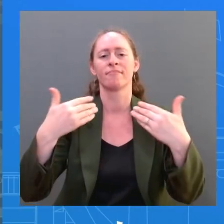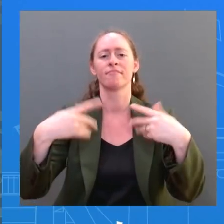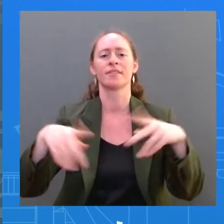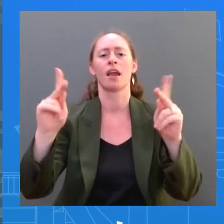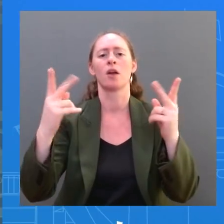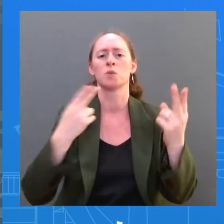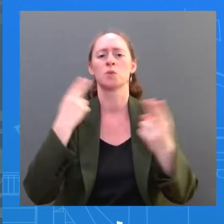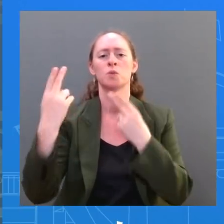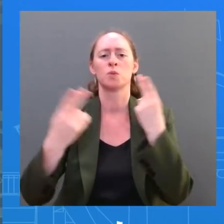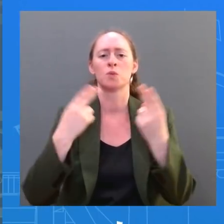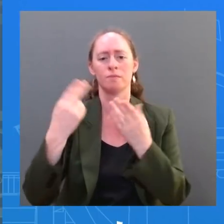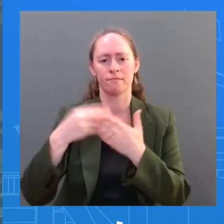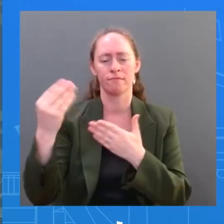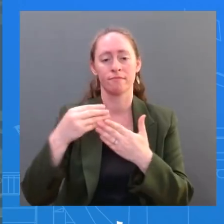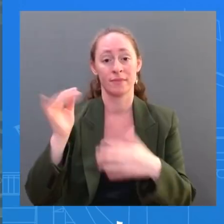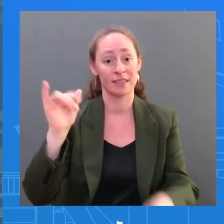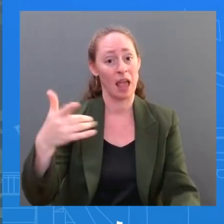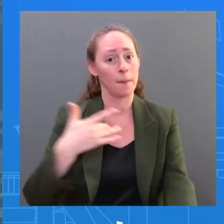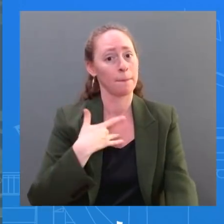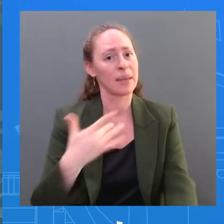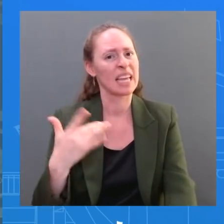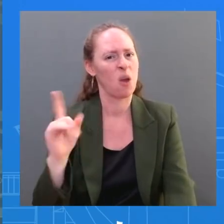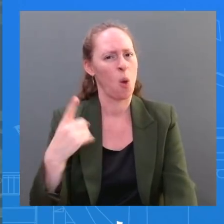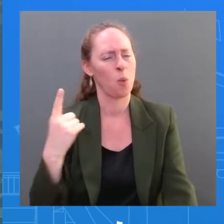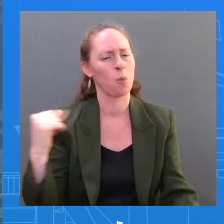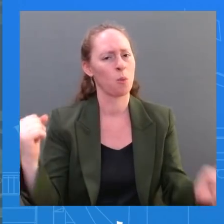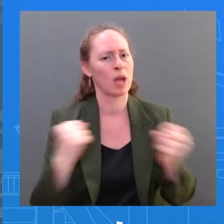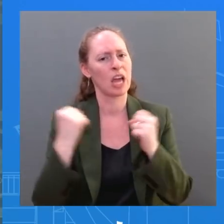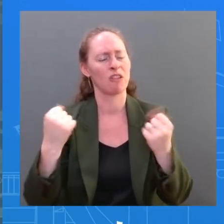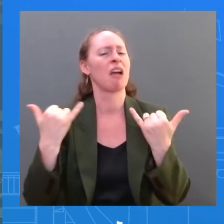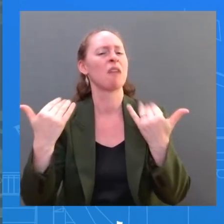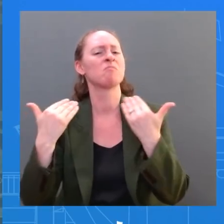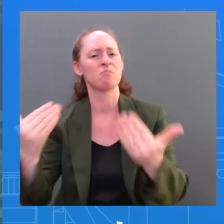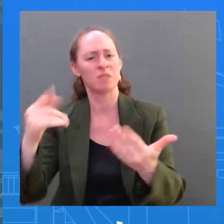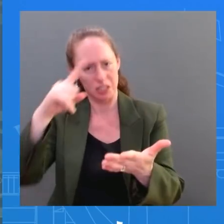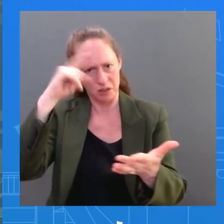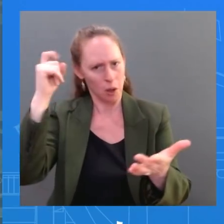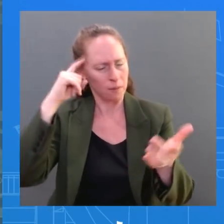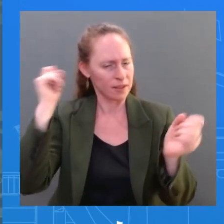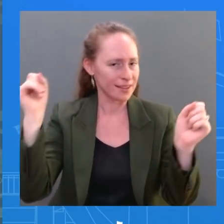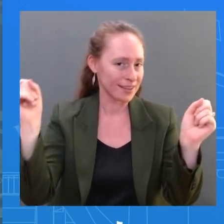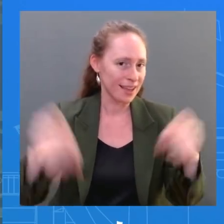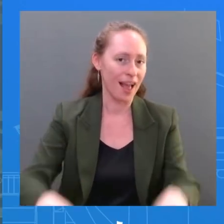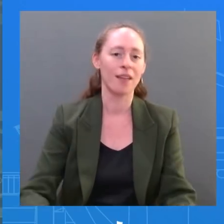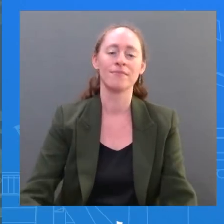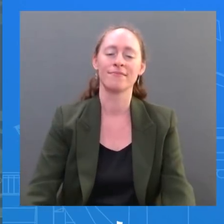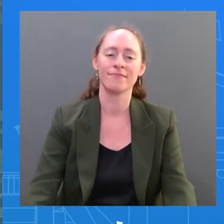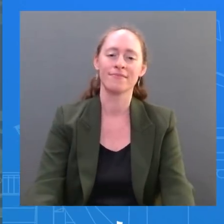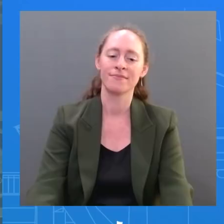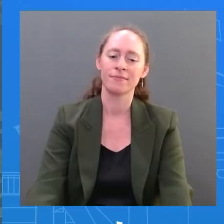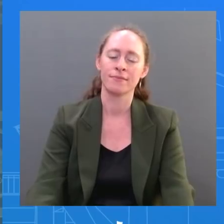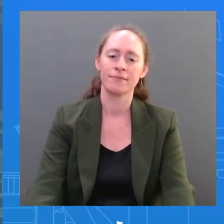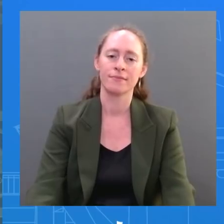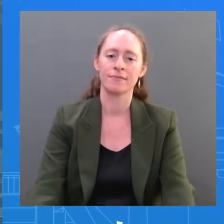we made that available during the summer. And all of those -- all of the work that the President has done